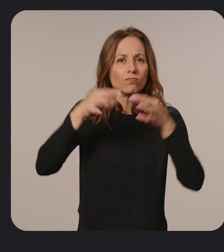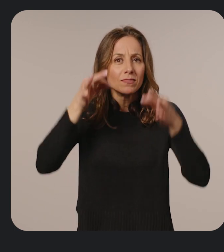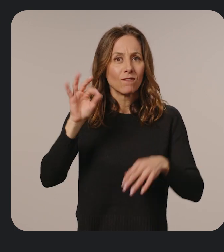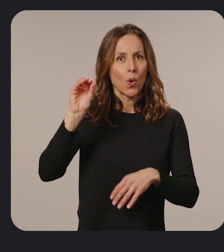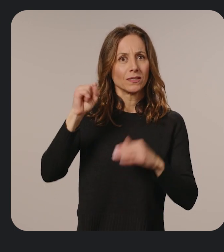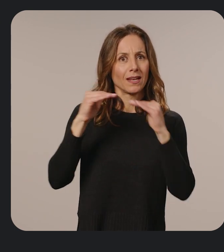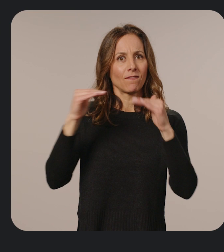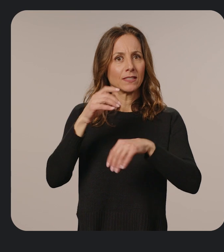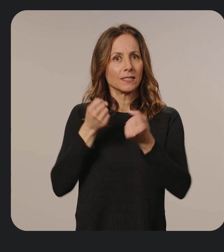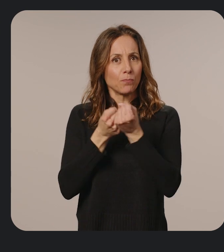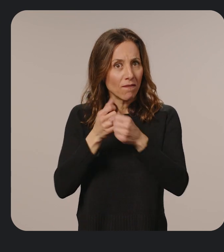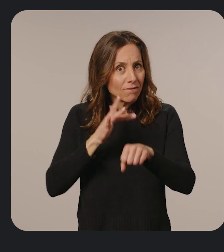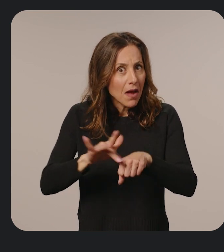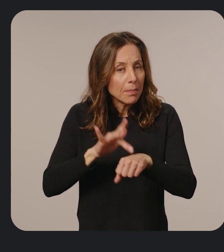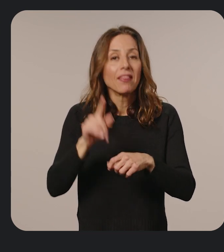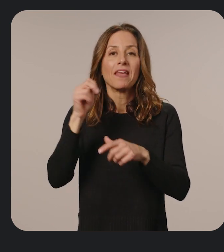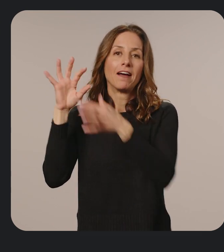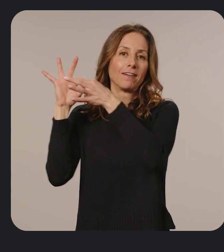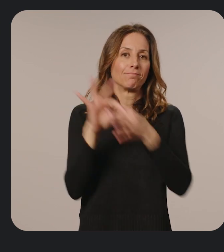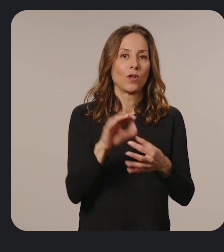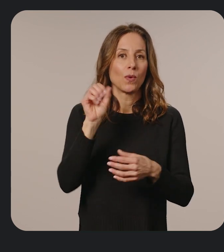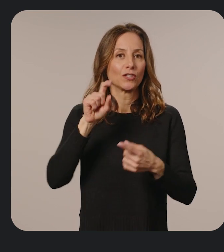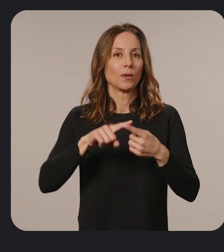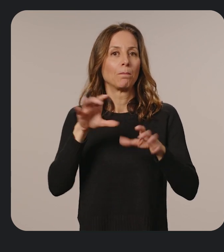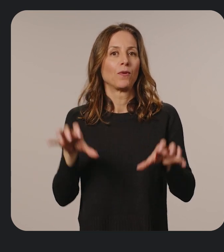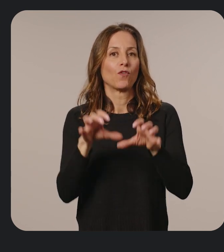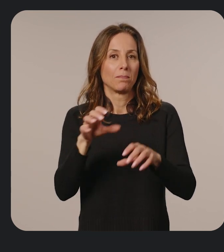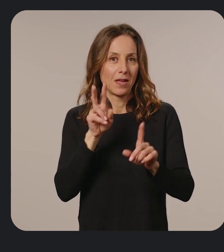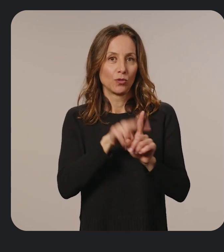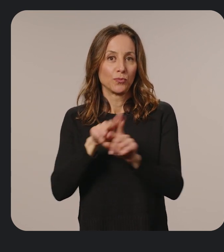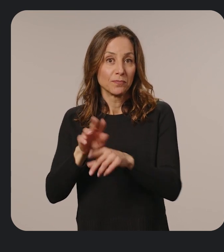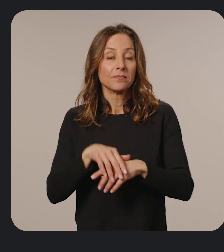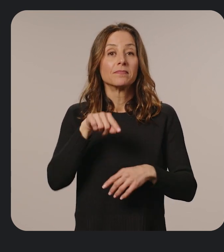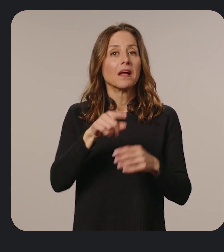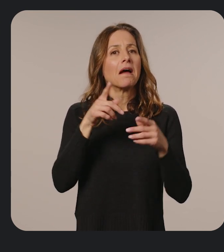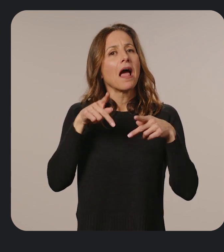if OS level support is available and then delegate to the OS to perform attribution.